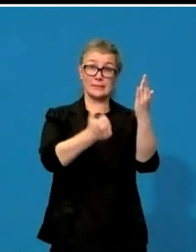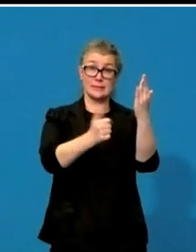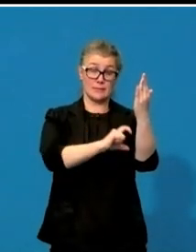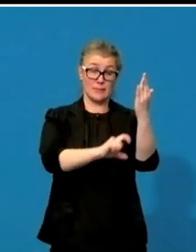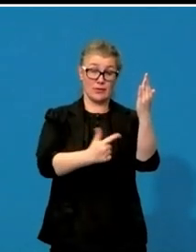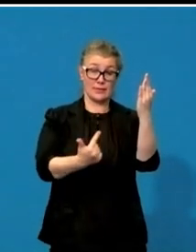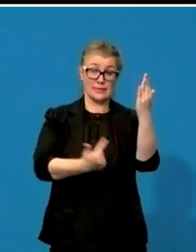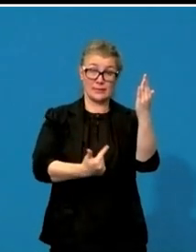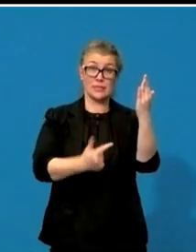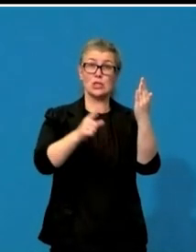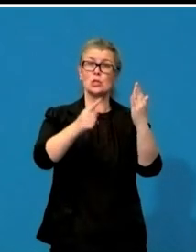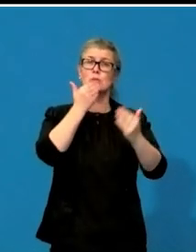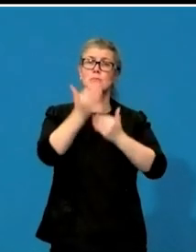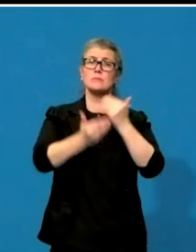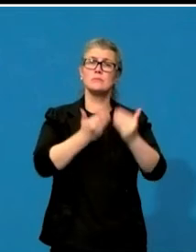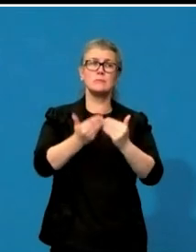upon the use of sign languages in those communities.